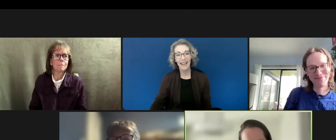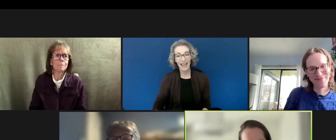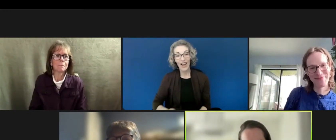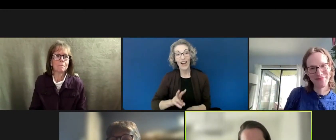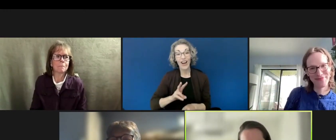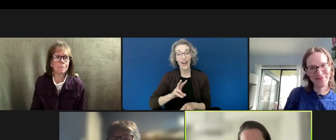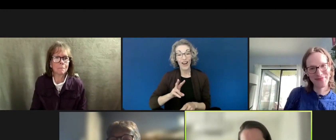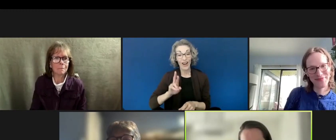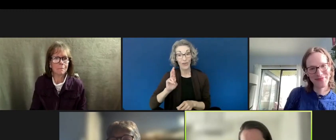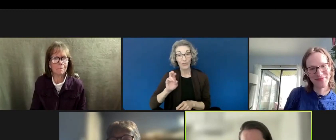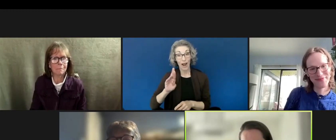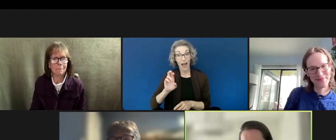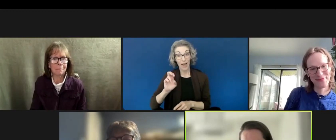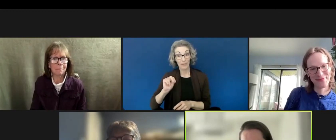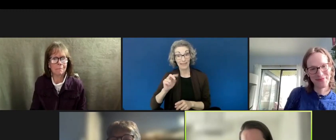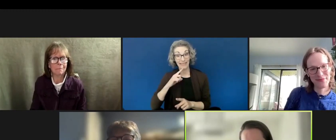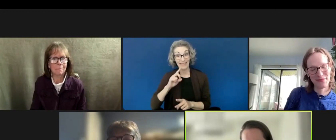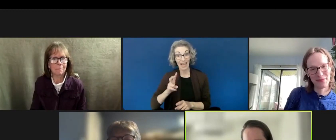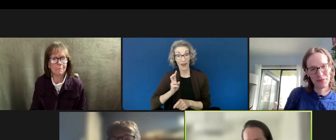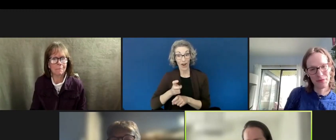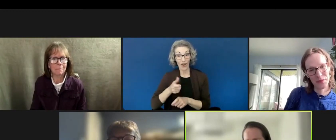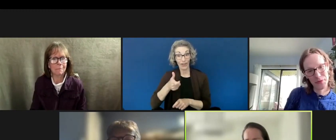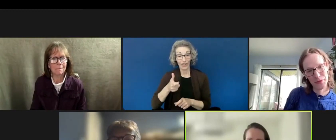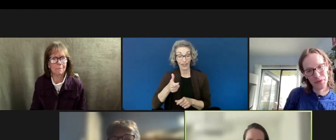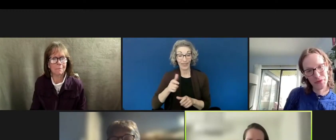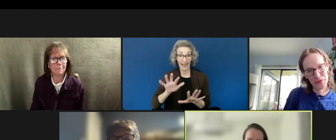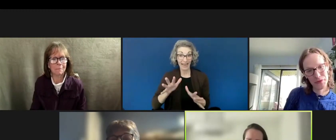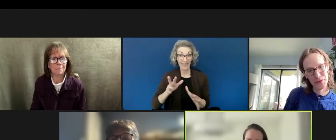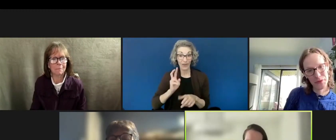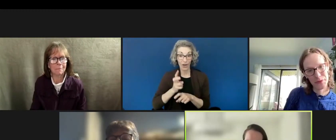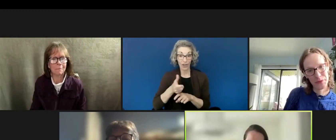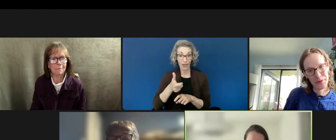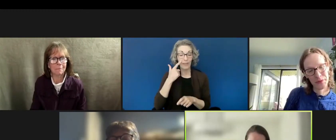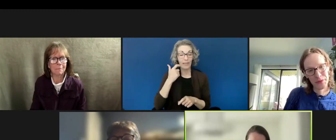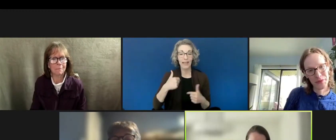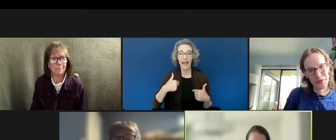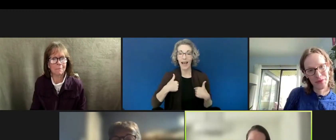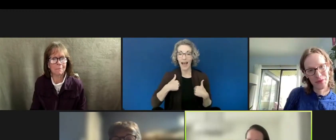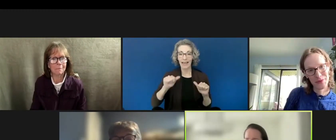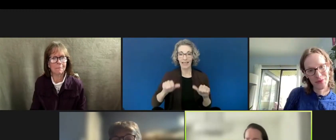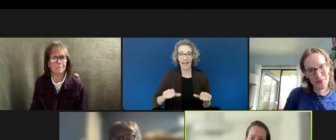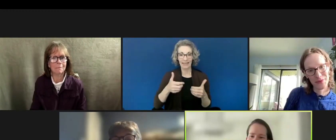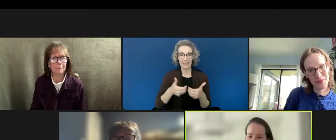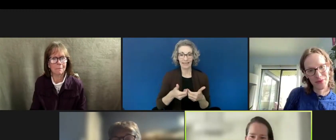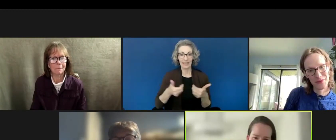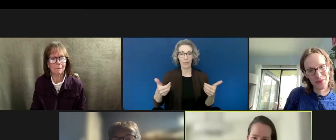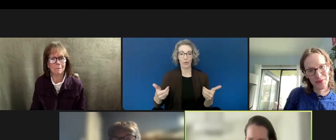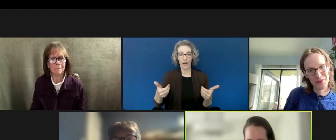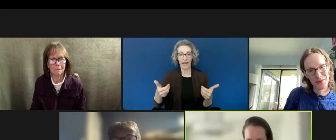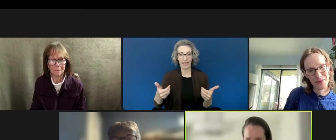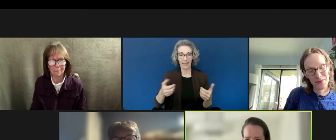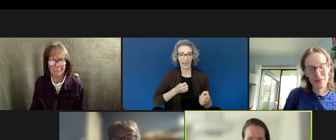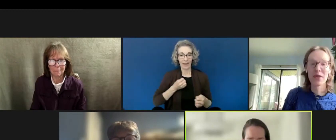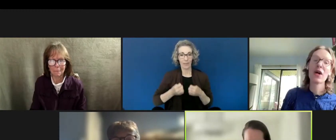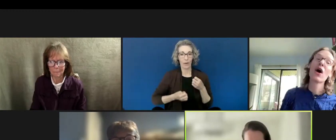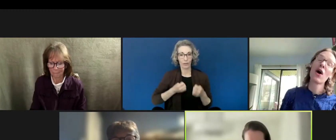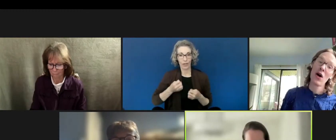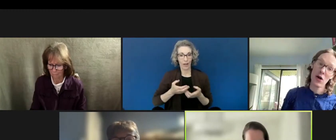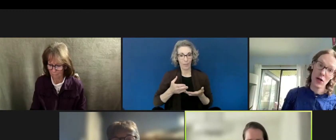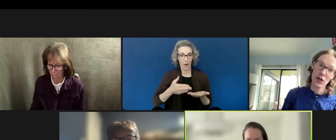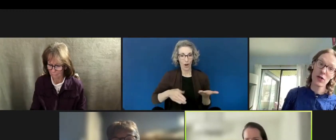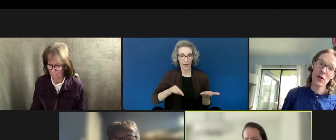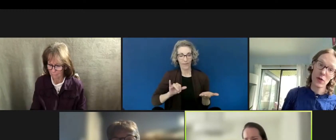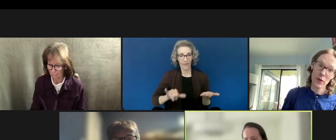because I could separate out kinda the emotional [LAUGH] part of it.